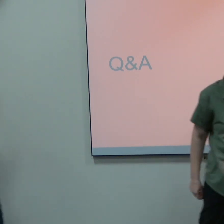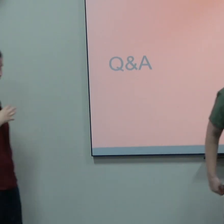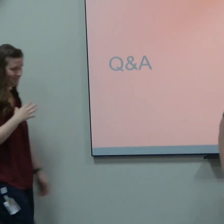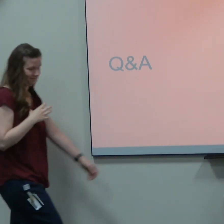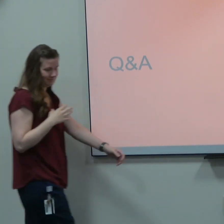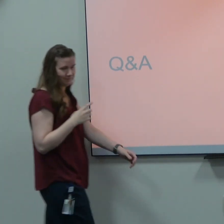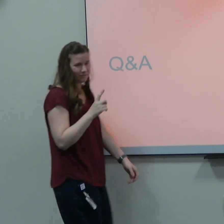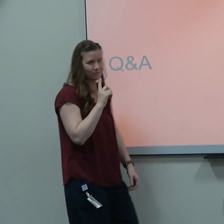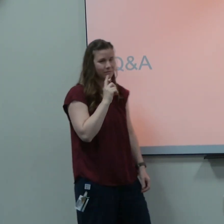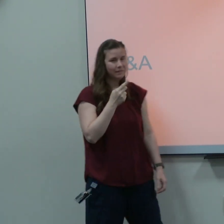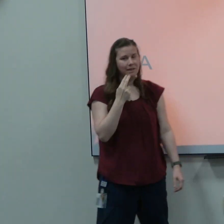Tiffany is going to come up and say a few words.